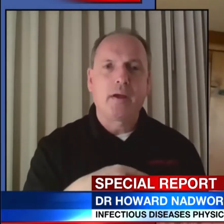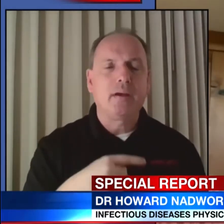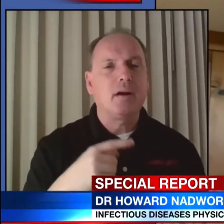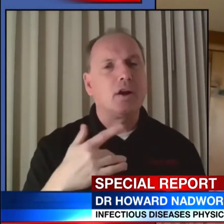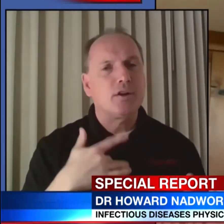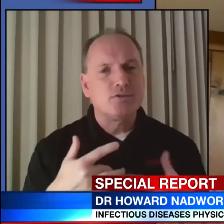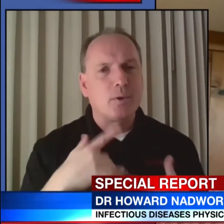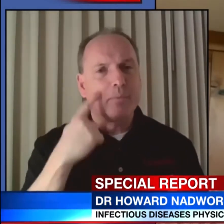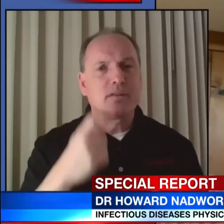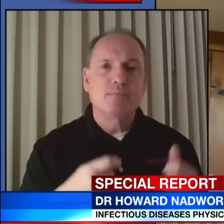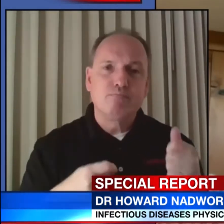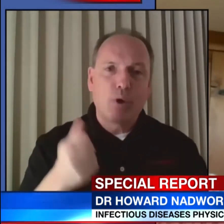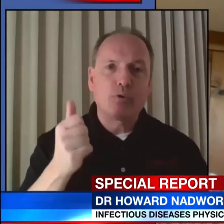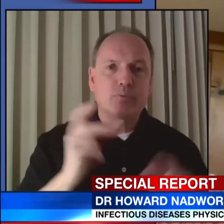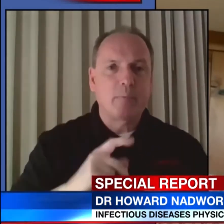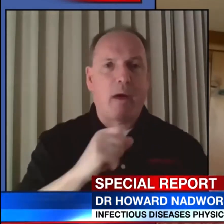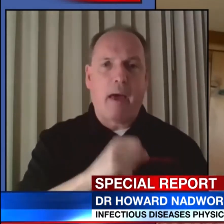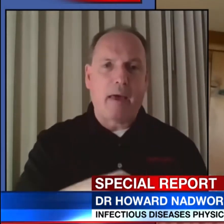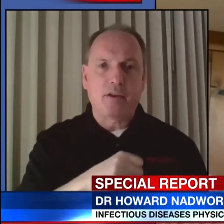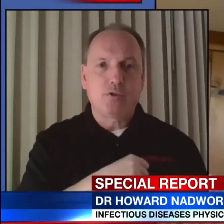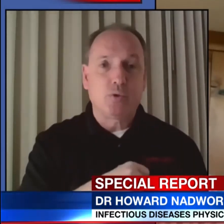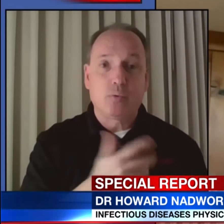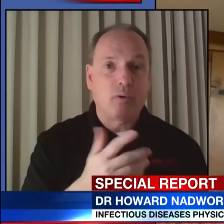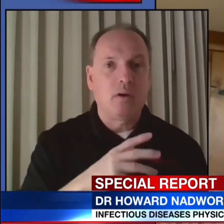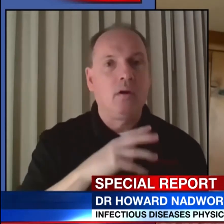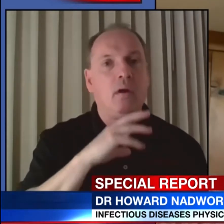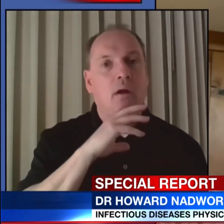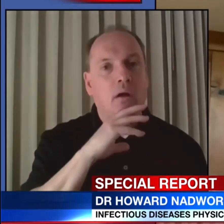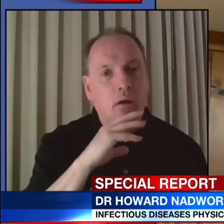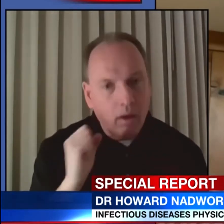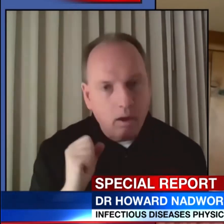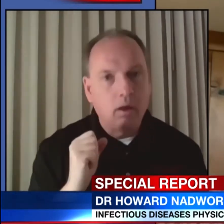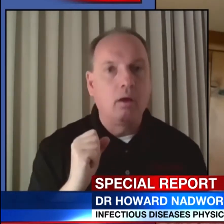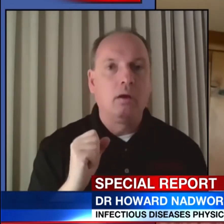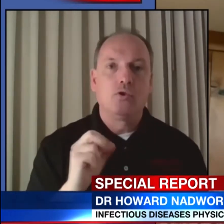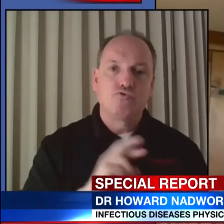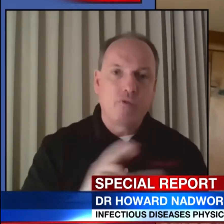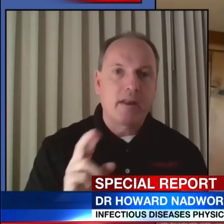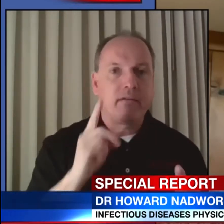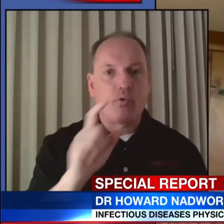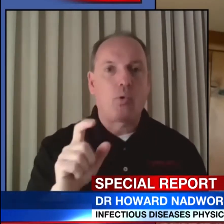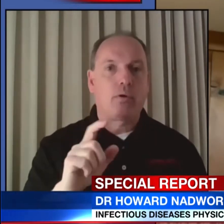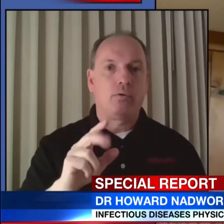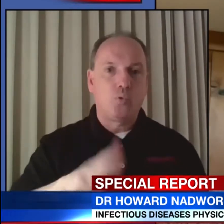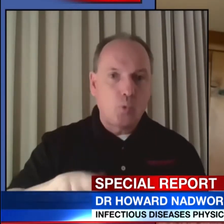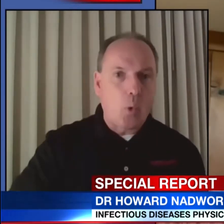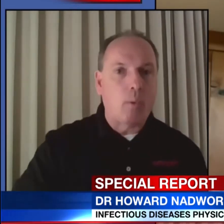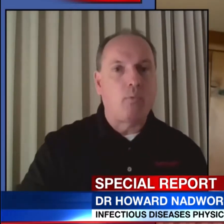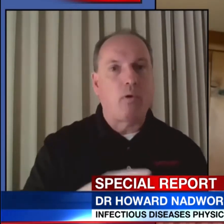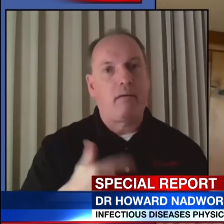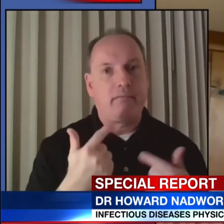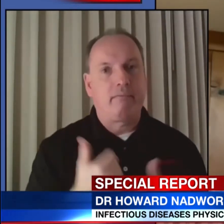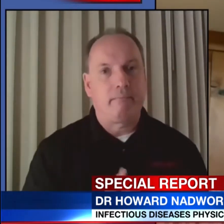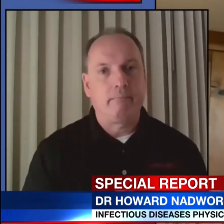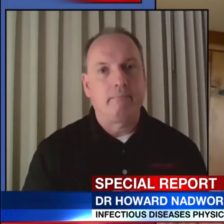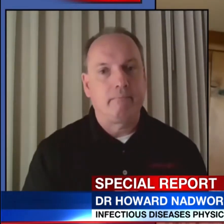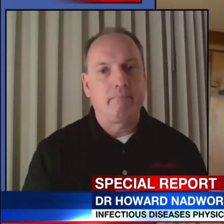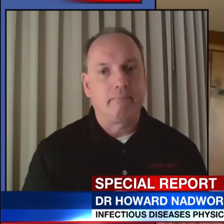NO, IT IS NOT INEVITABLE. I THINK WE ARE ALL CONCERNED ABOUT IT BECAUSE THE ATTITUDE OF MOST PEOPLE THAT THEY ARE TIRED OF THIS AND